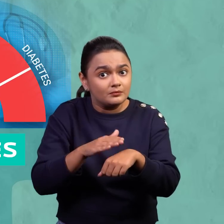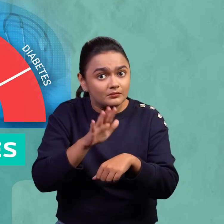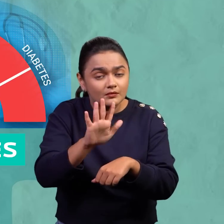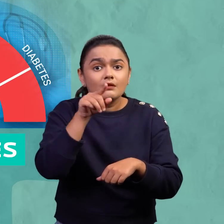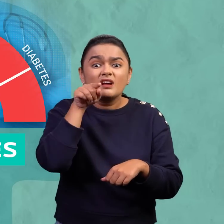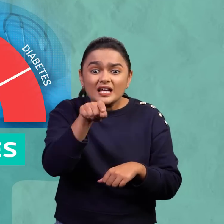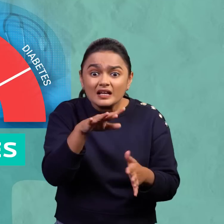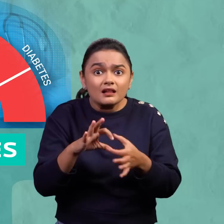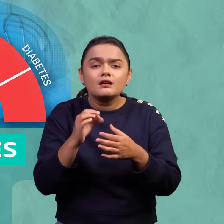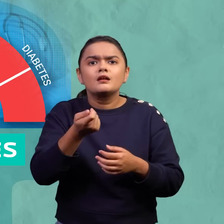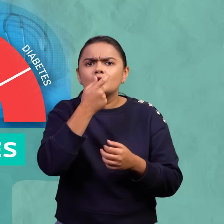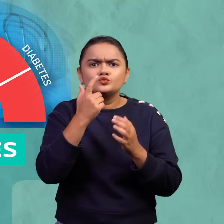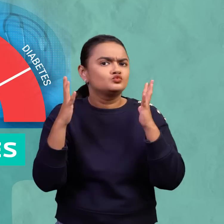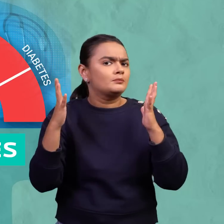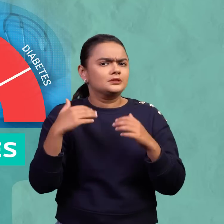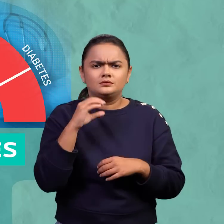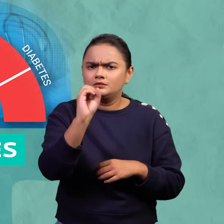Medicines are not prescribed in such cases.